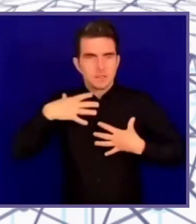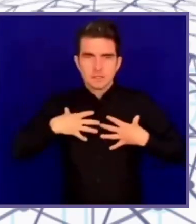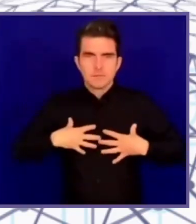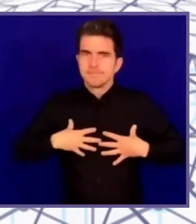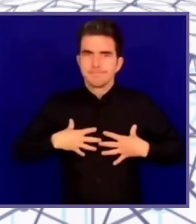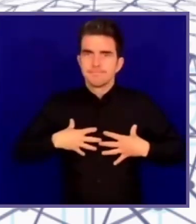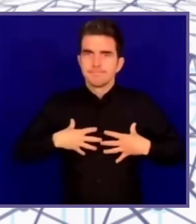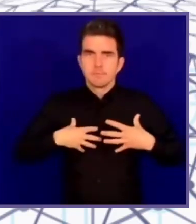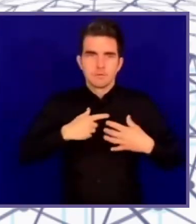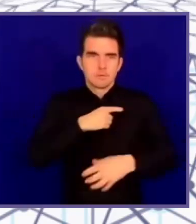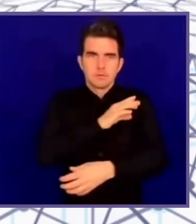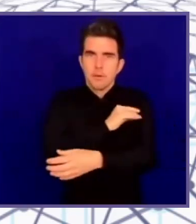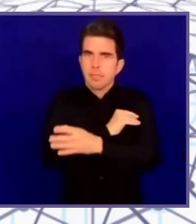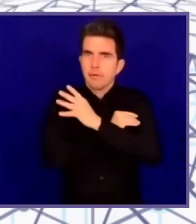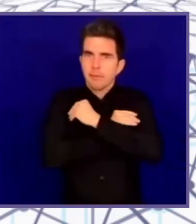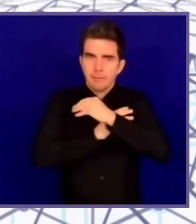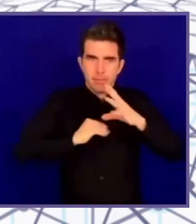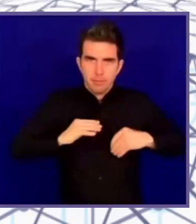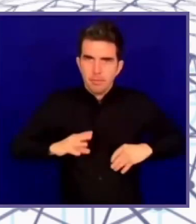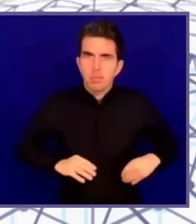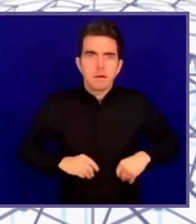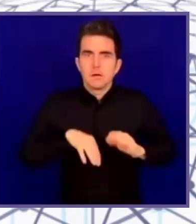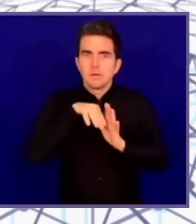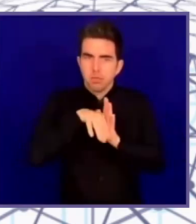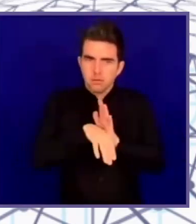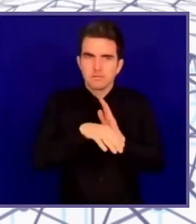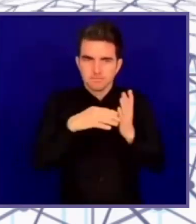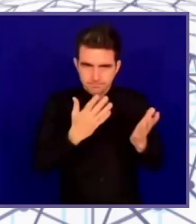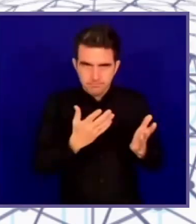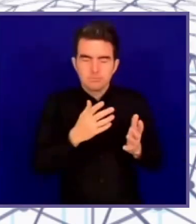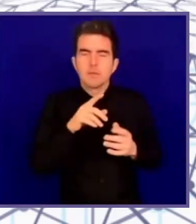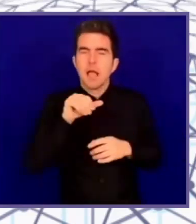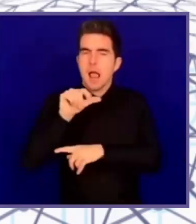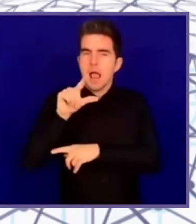other conditions like that. But also to give everyone hands free control. And as we know,